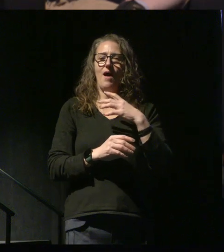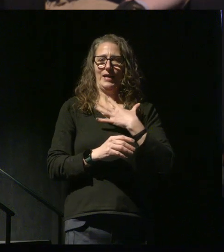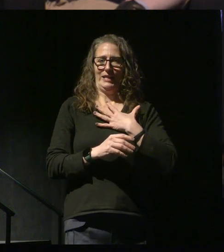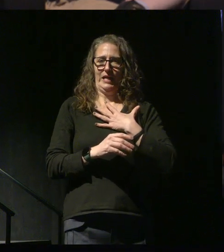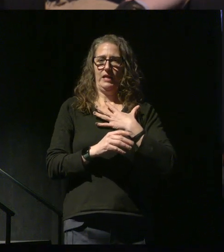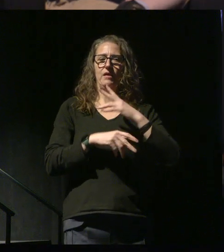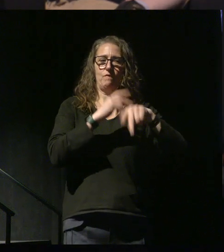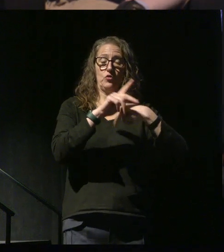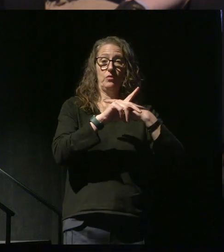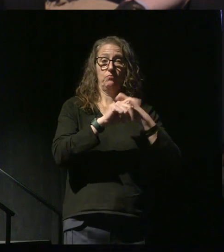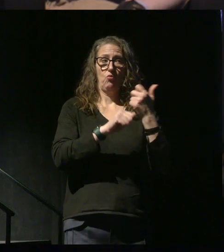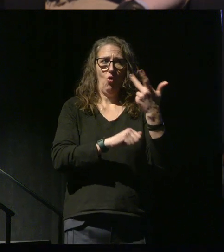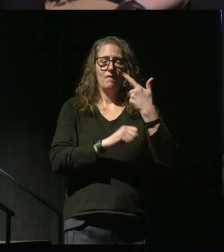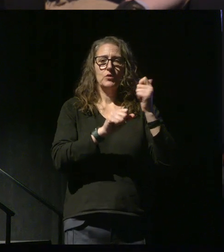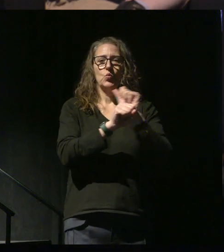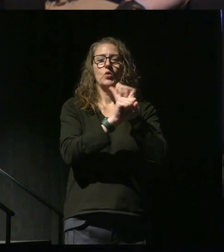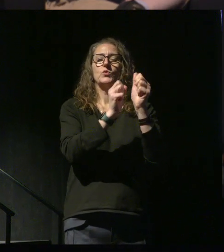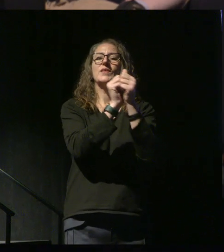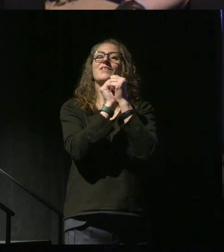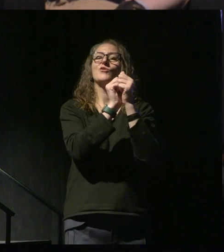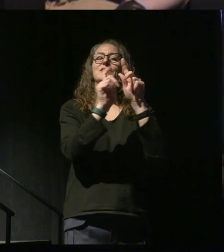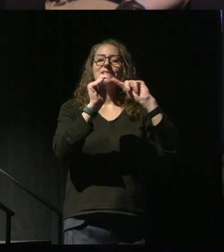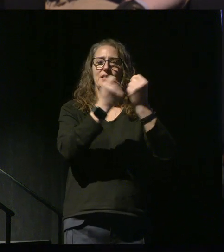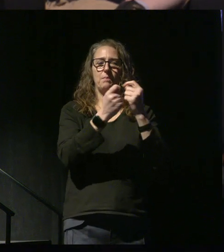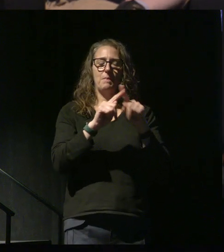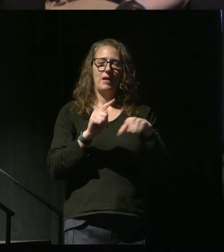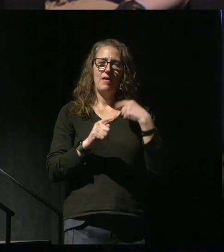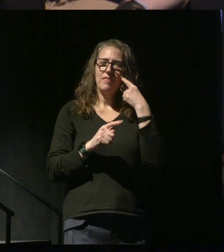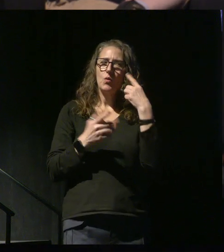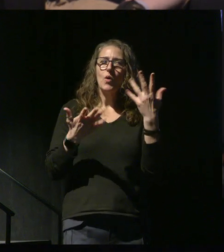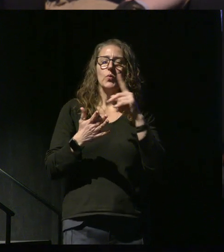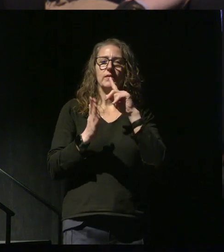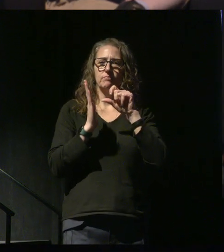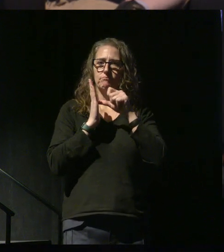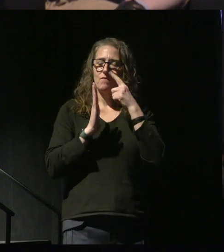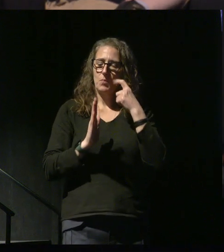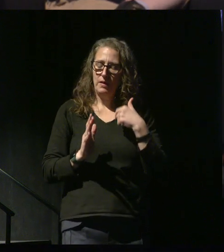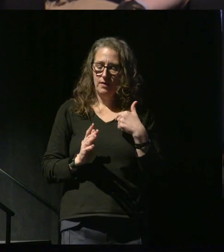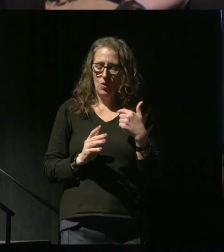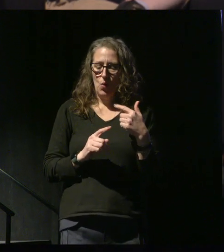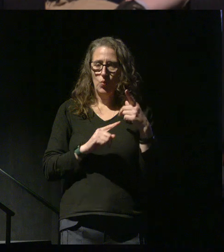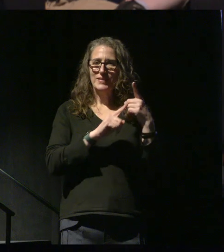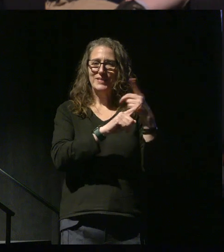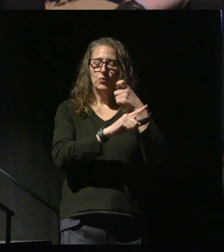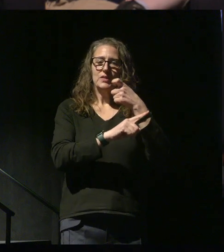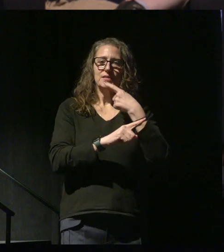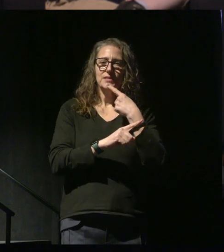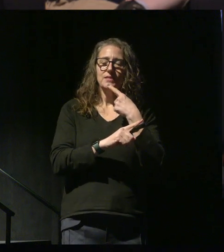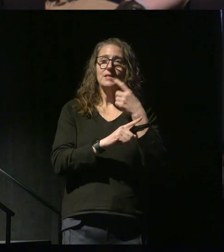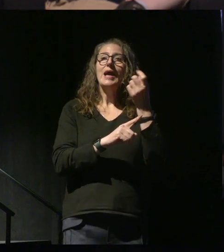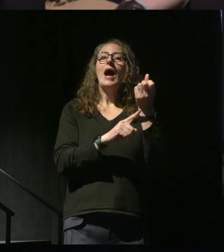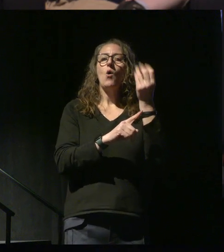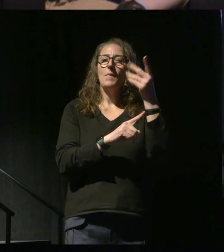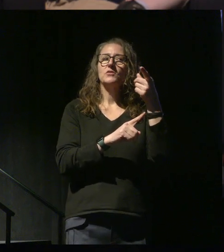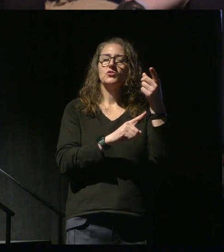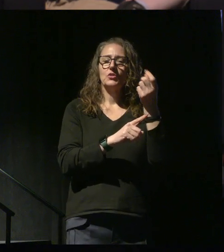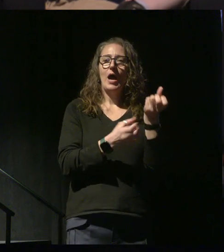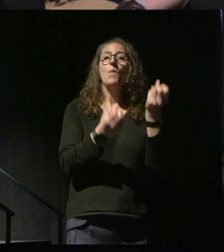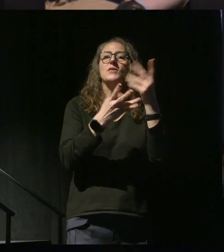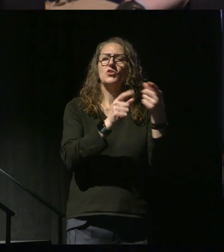And I mean, I think what stands out to me really from that experience is like how much they got the vision of the book.